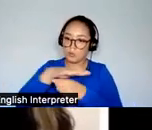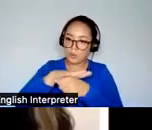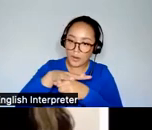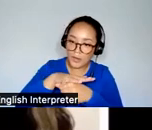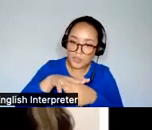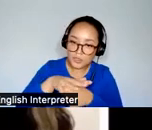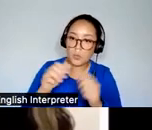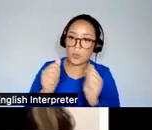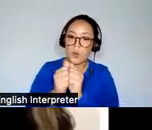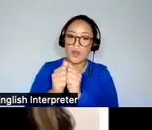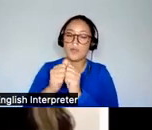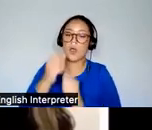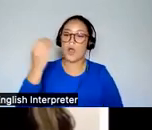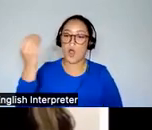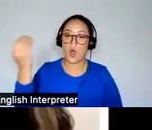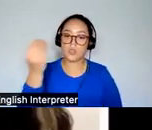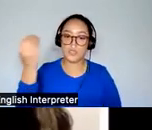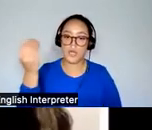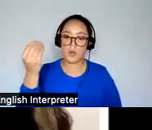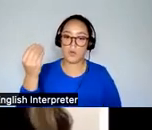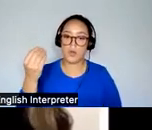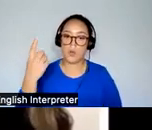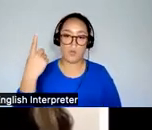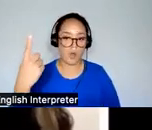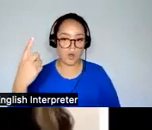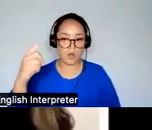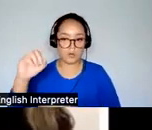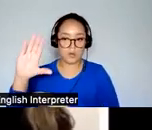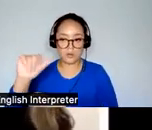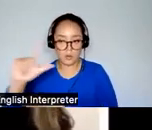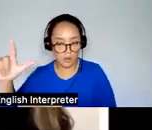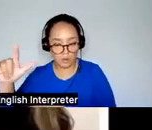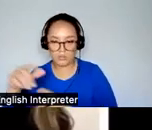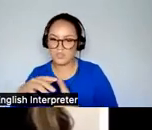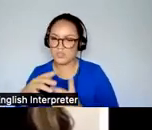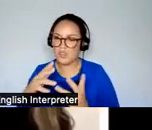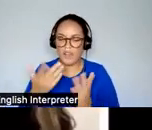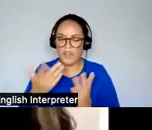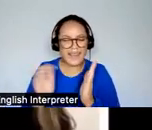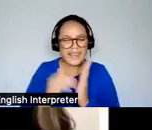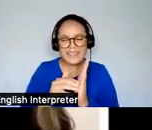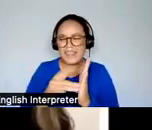This is a timely process and we do not again want to remove any component due to it not